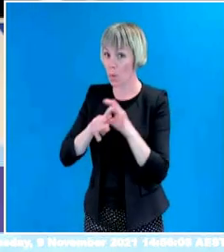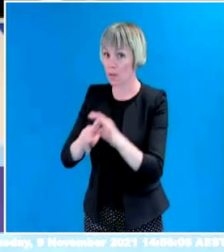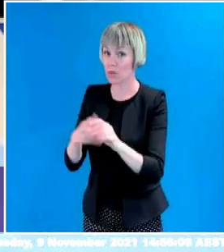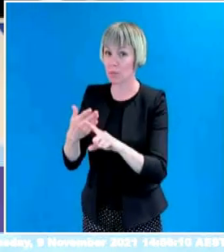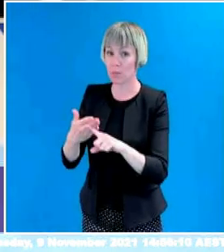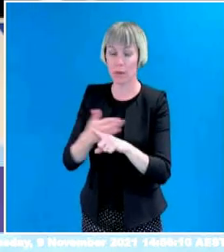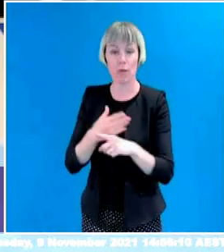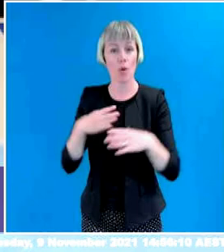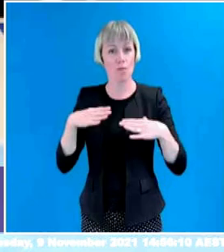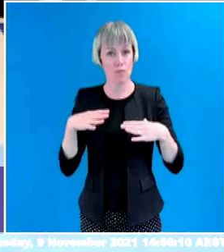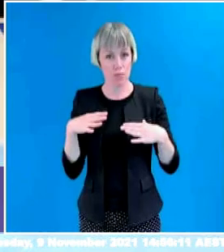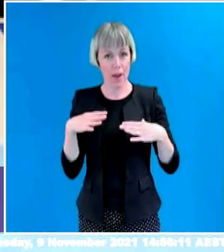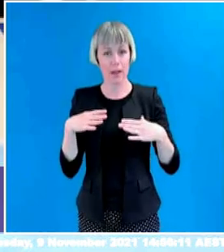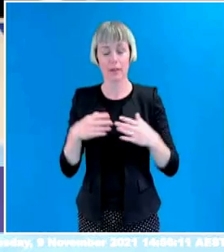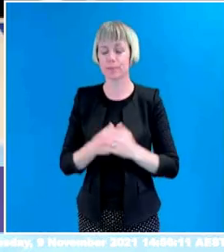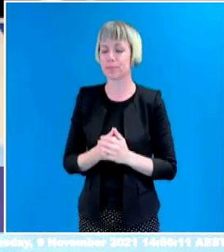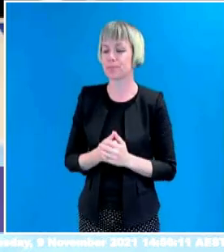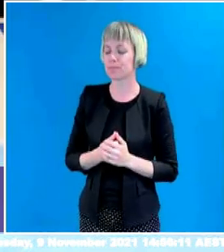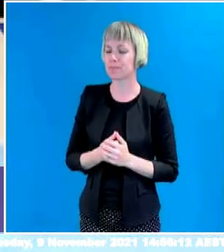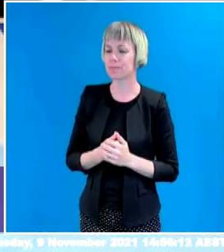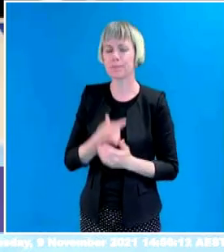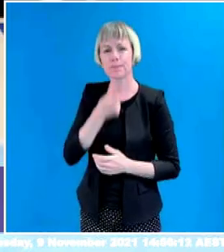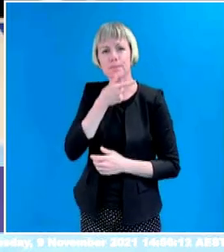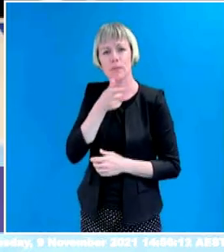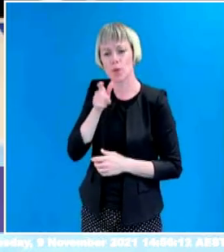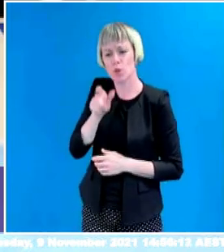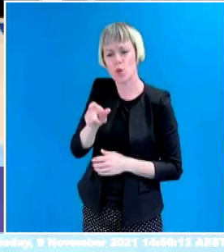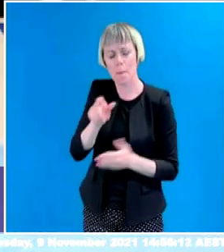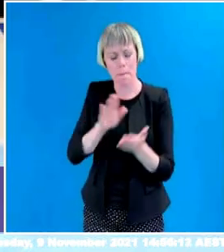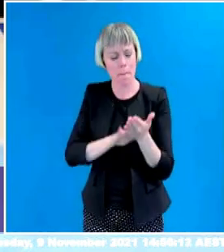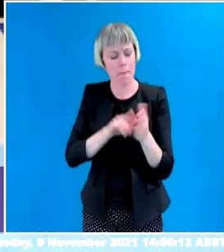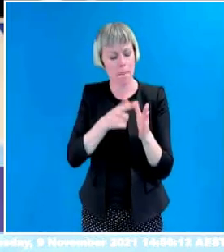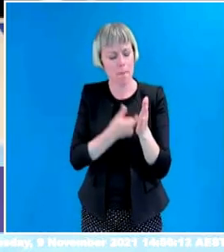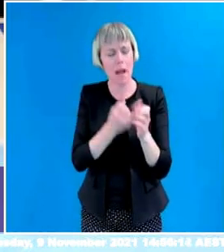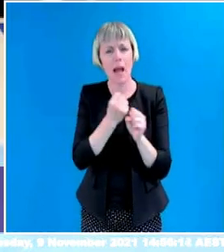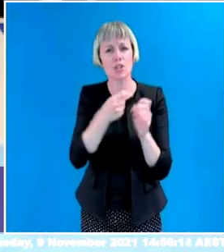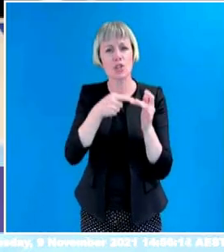of margin of appreciation or, an expression used in the paper, margin of